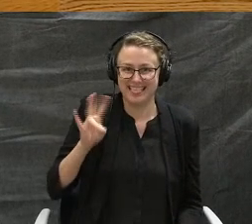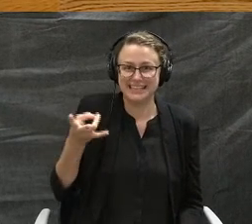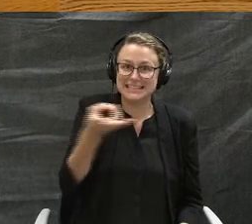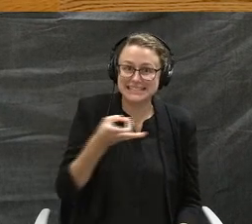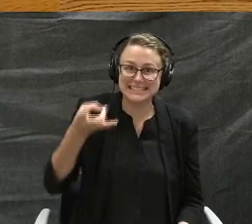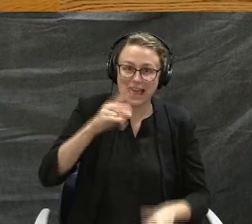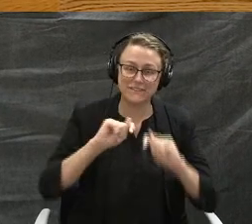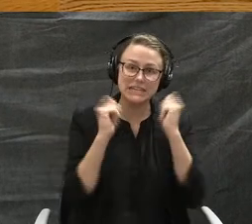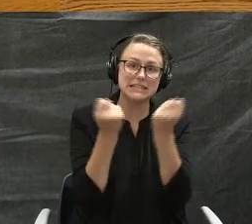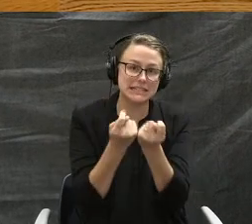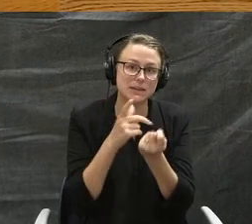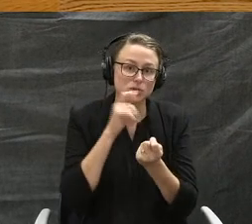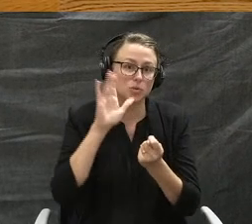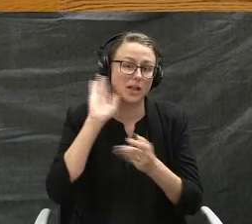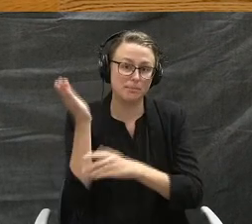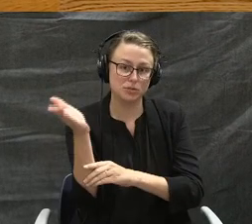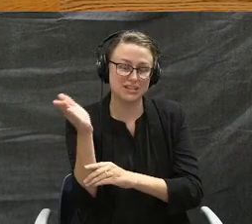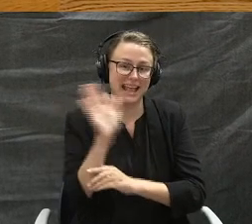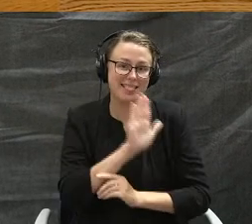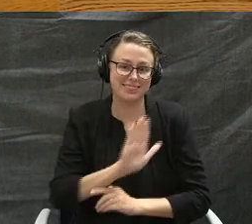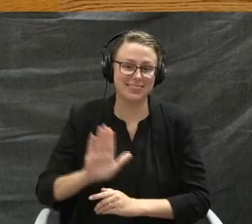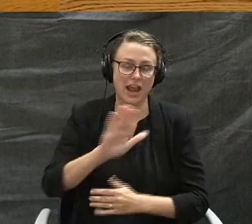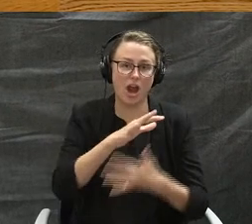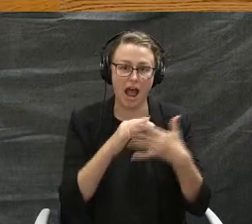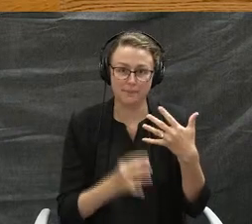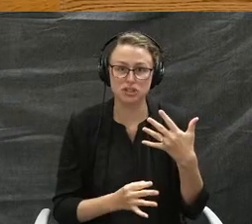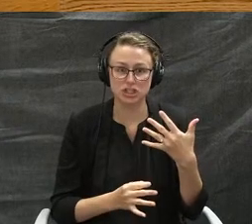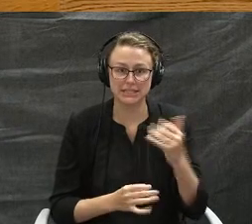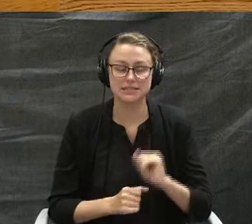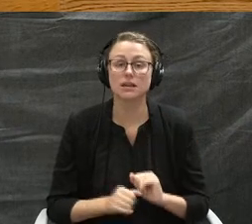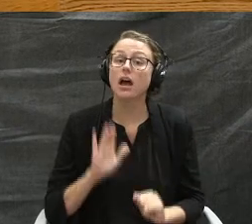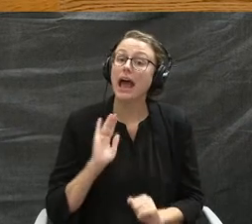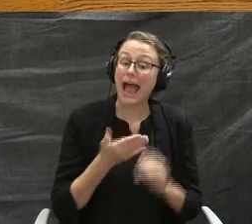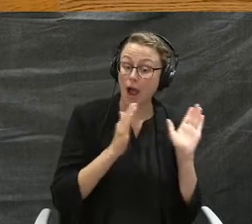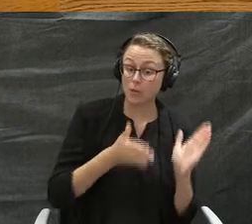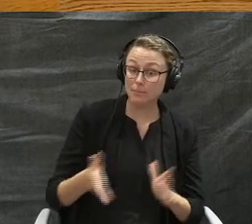options tonight. So the plan is to enter for me to introduce